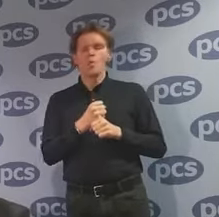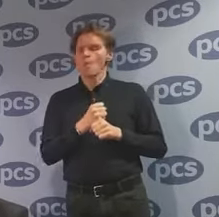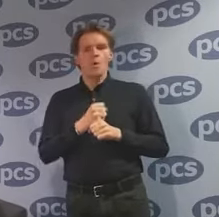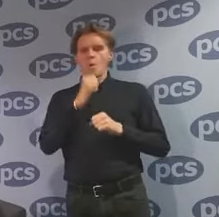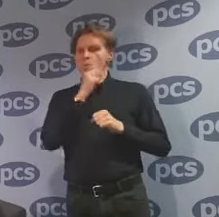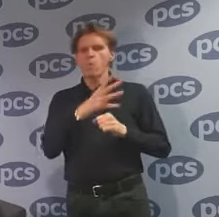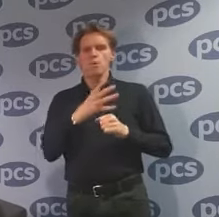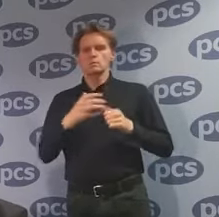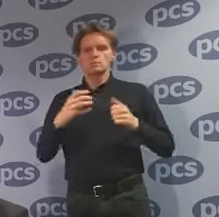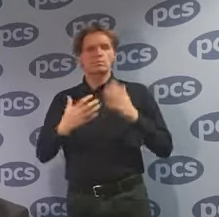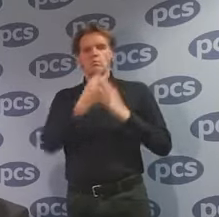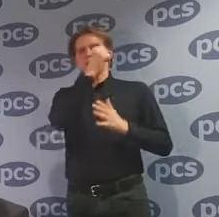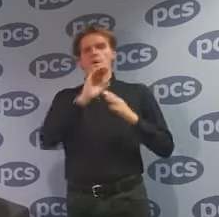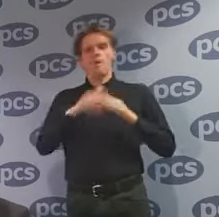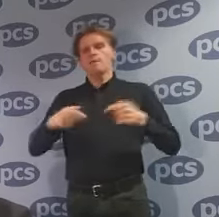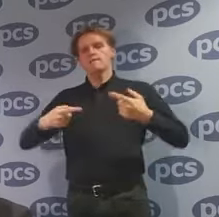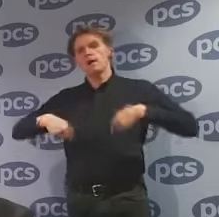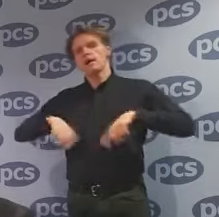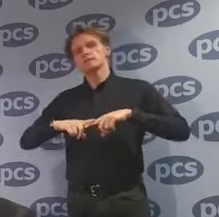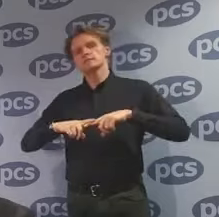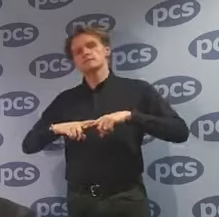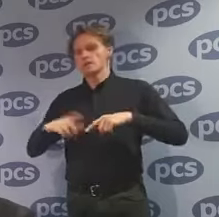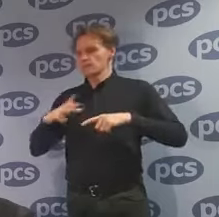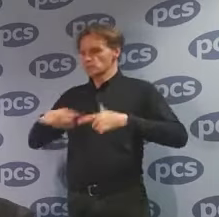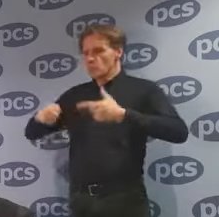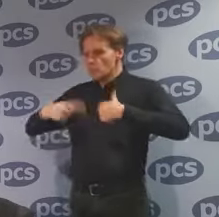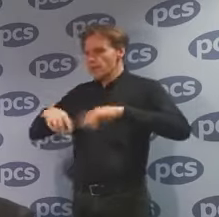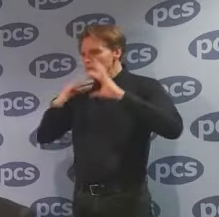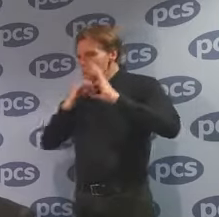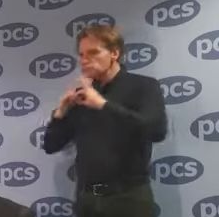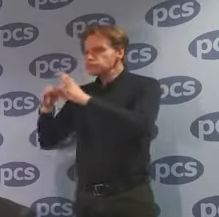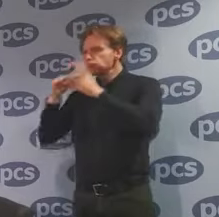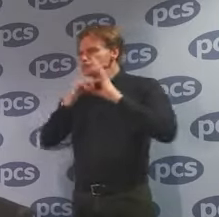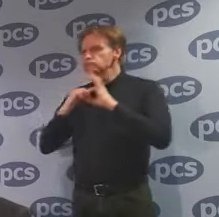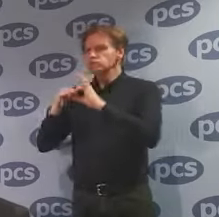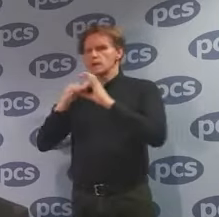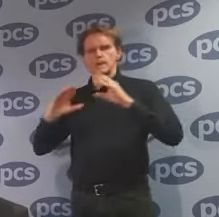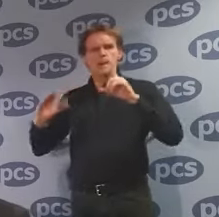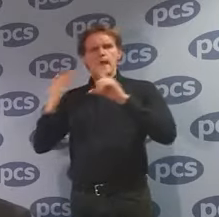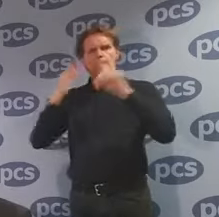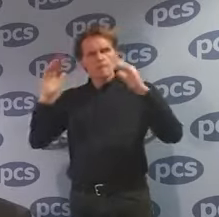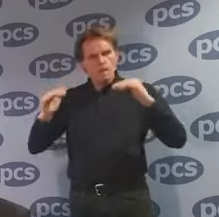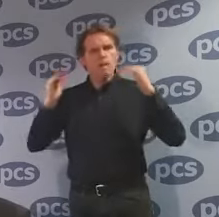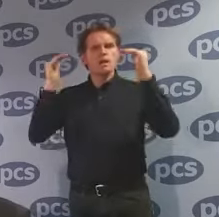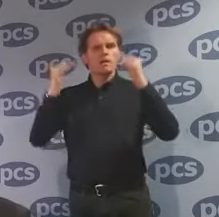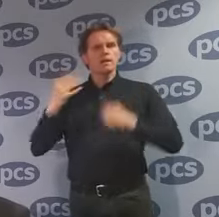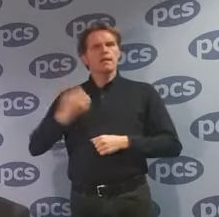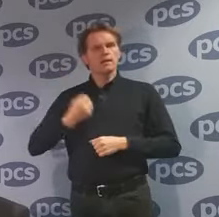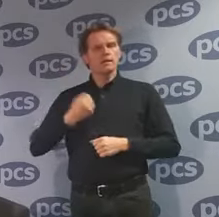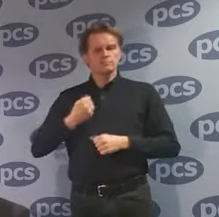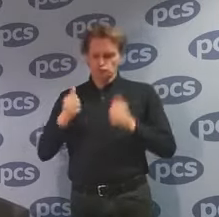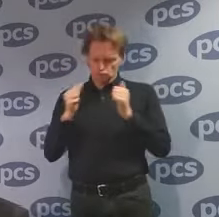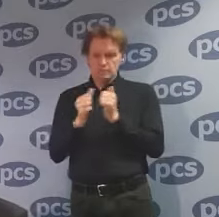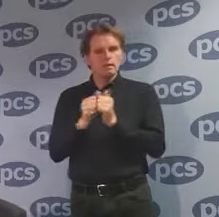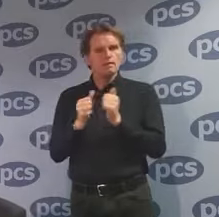public sector workforce standing together, to be able to withstand what are very reasonable and justifiable demands so yes I think we should